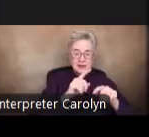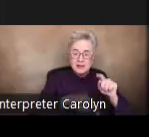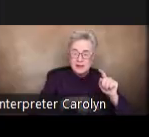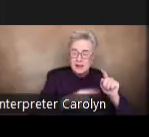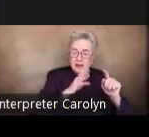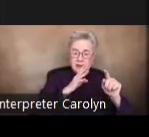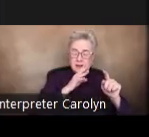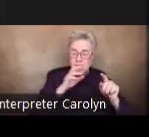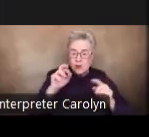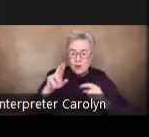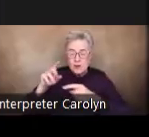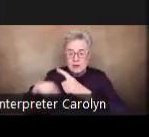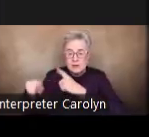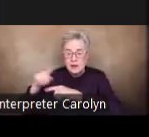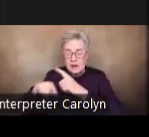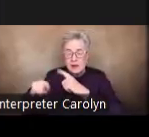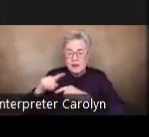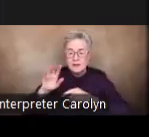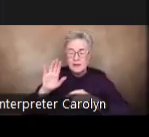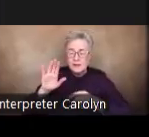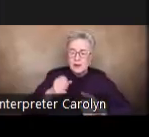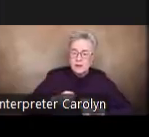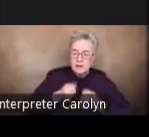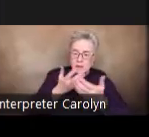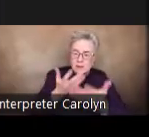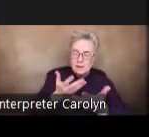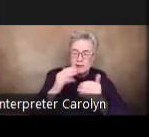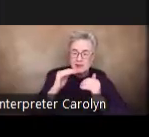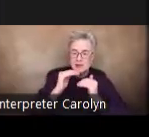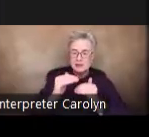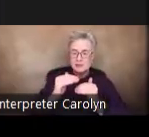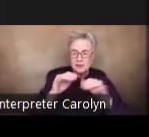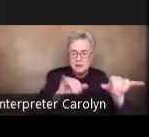signed, will be limited to even if comprehension is strong.